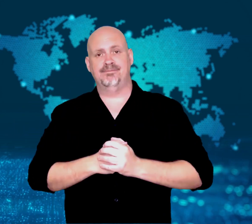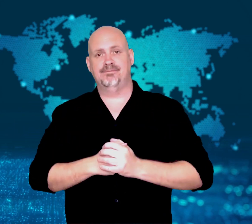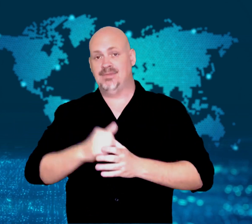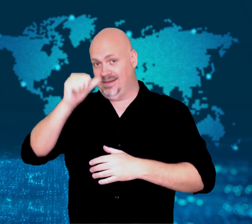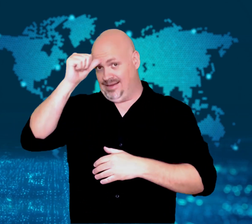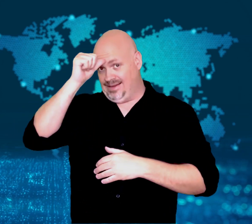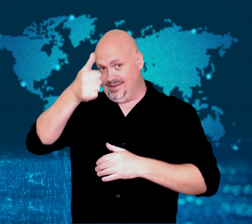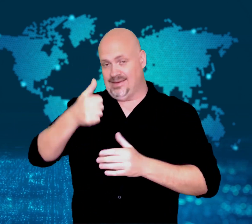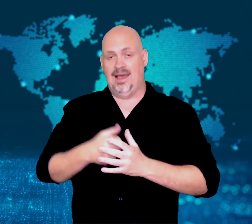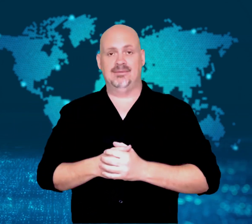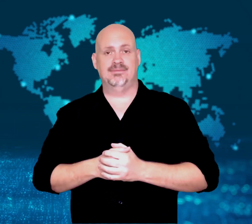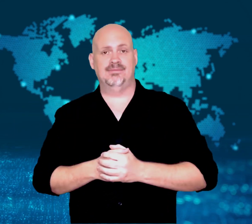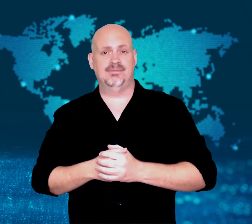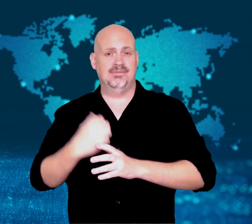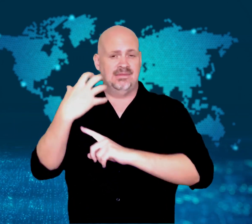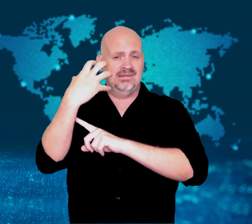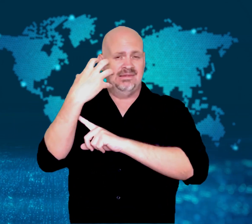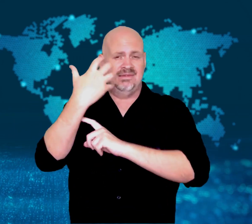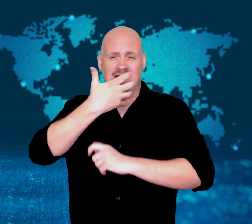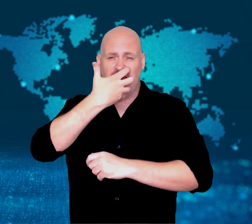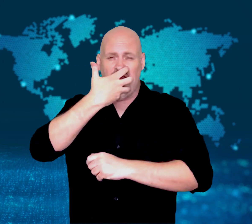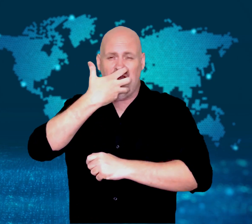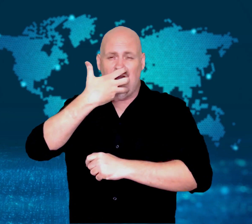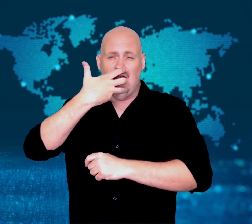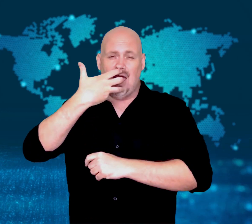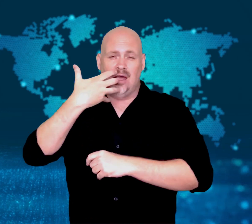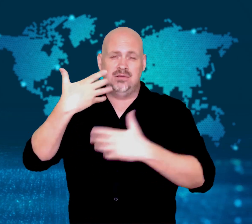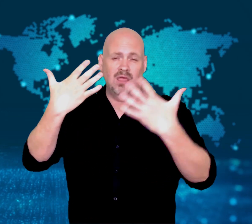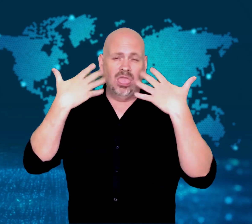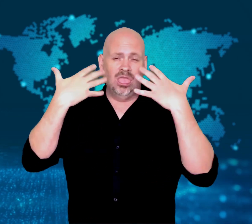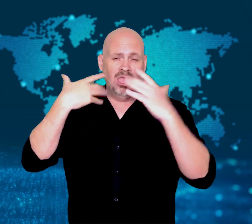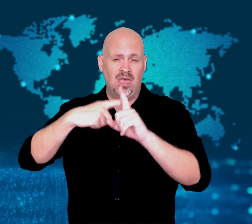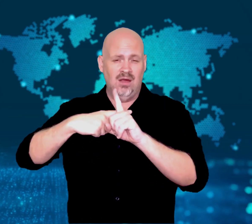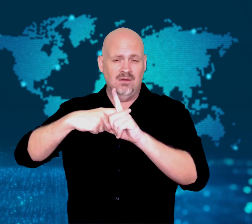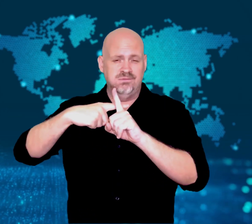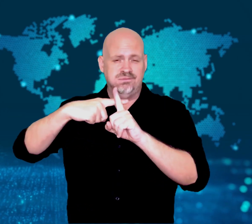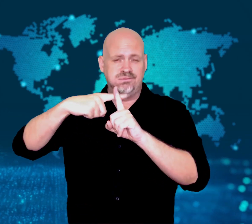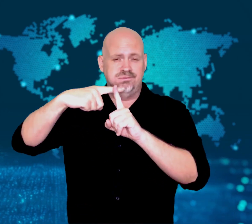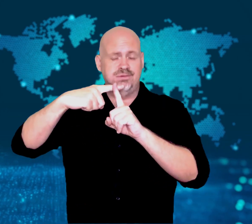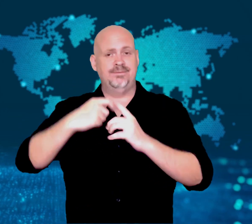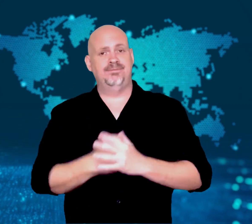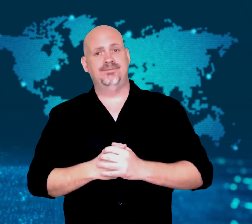Extreme heatwave.